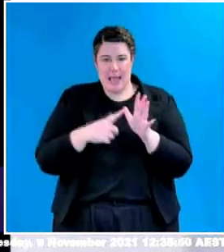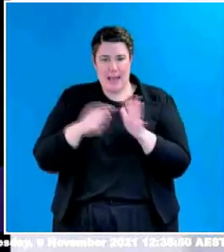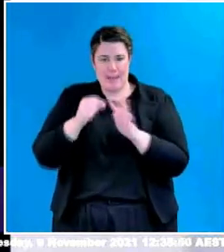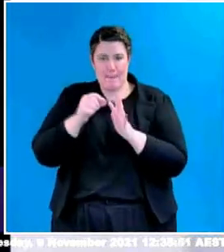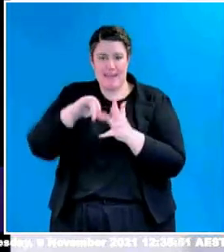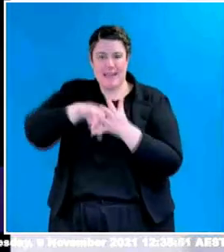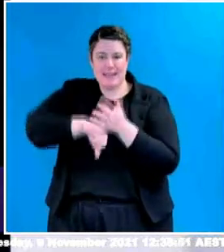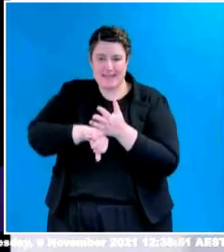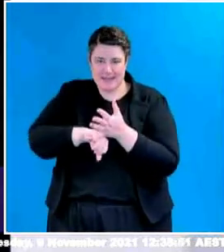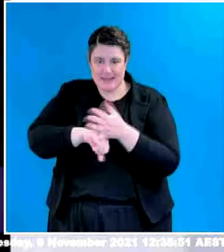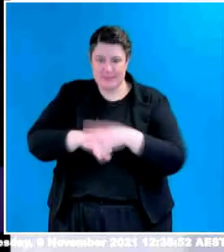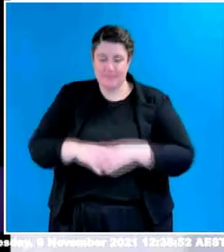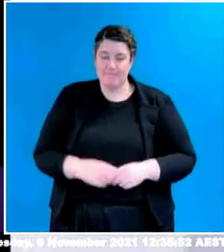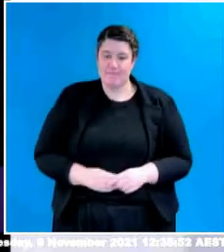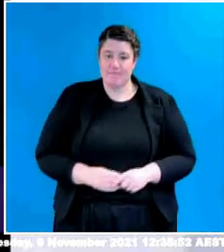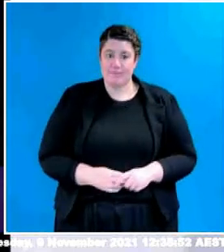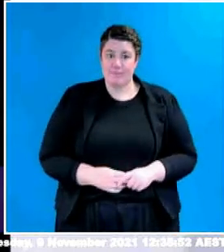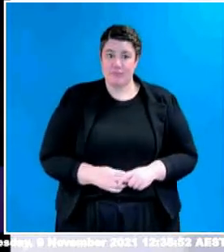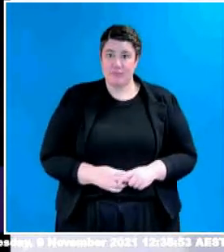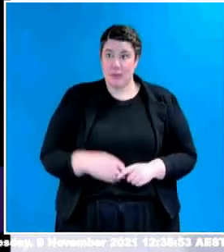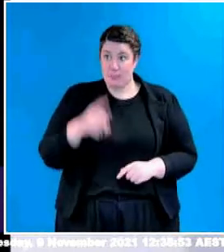The absence is quite profound.